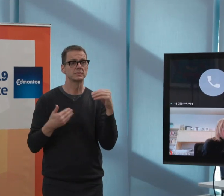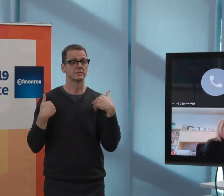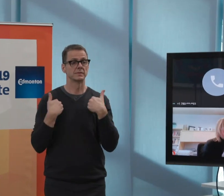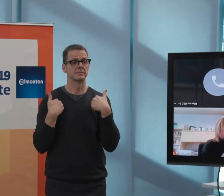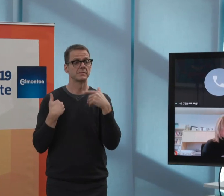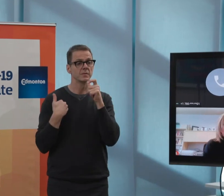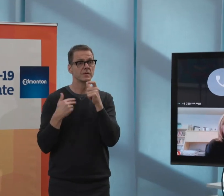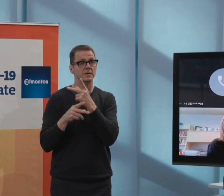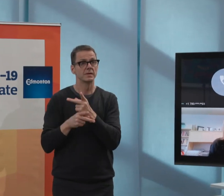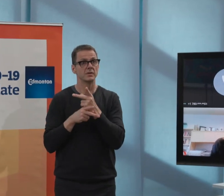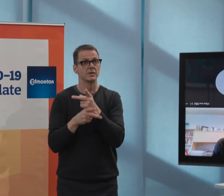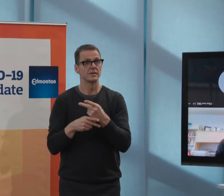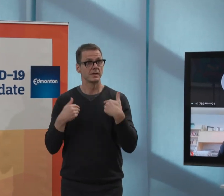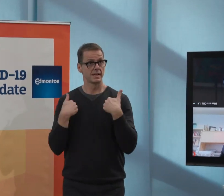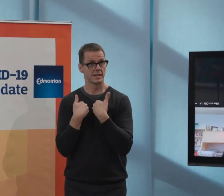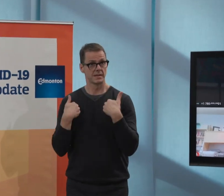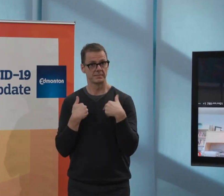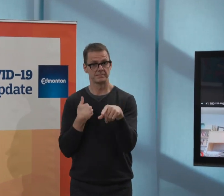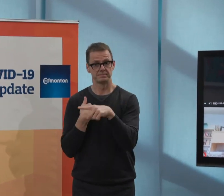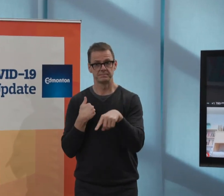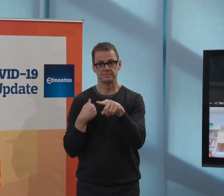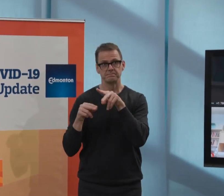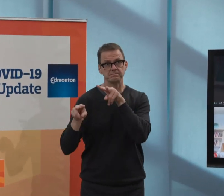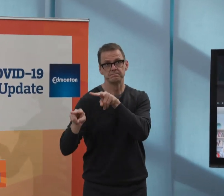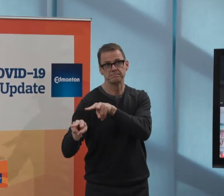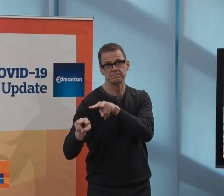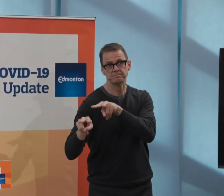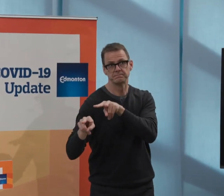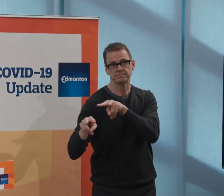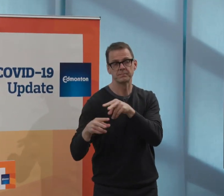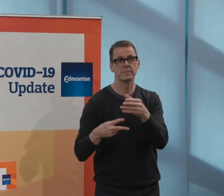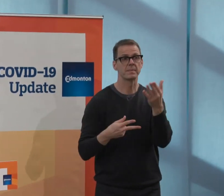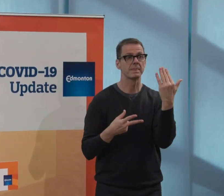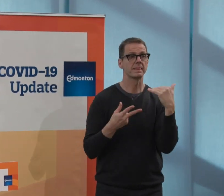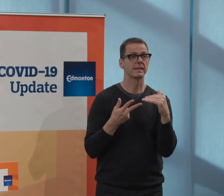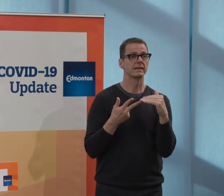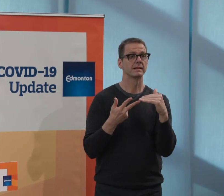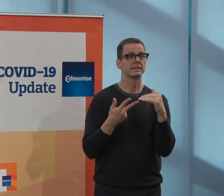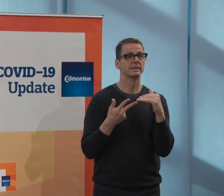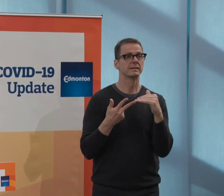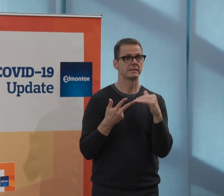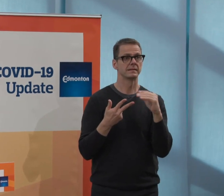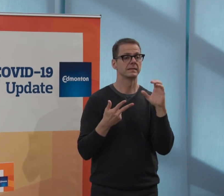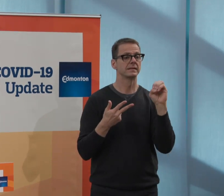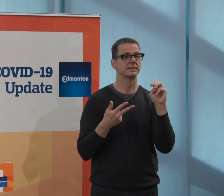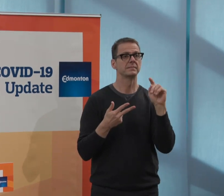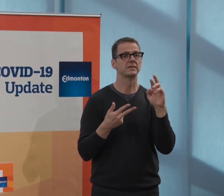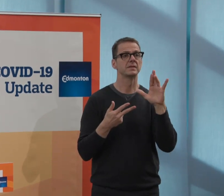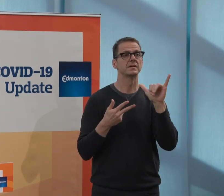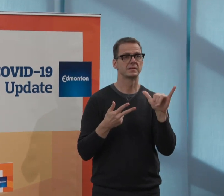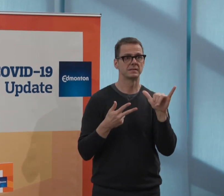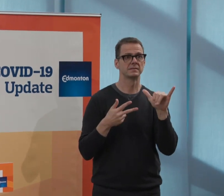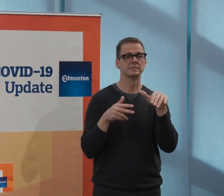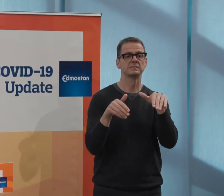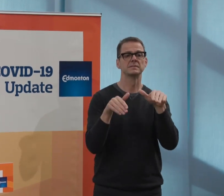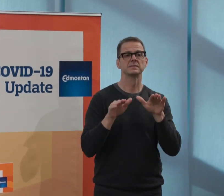we thank them for their flexibility of the 2,000 staff in the branch 1600 have